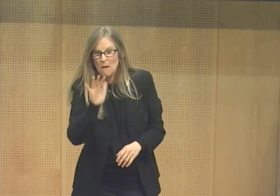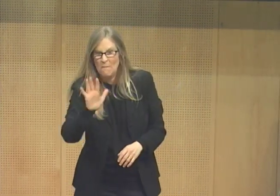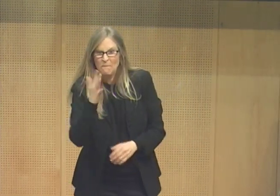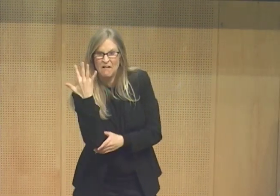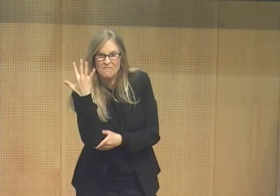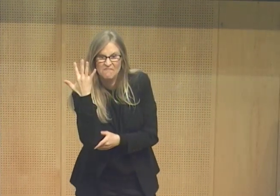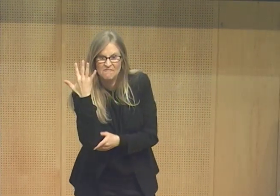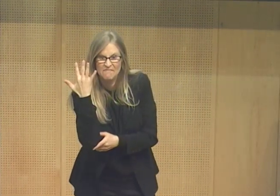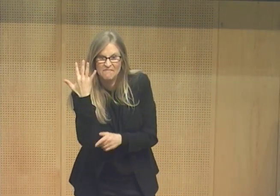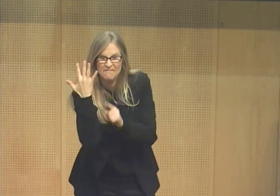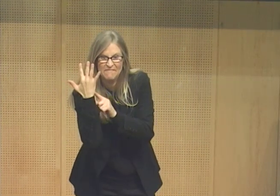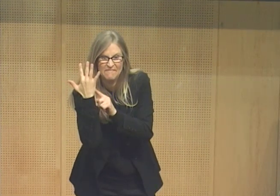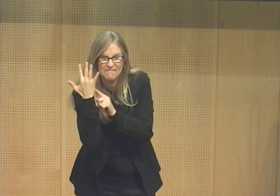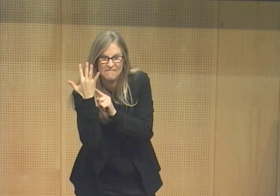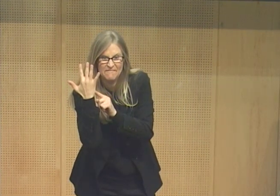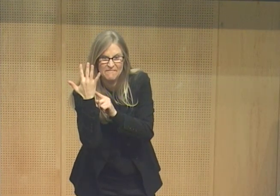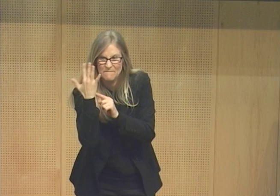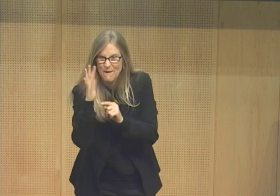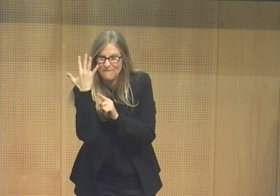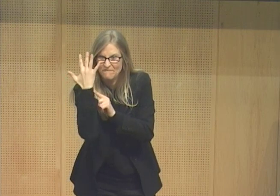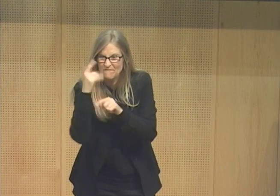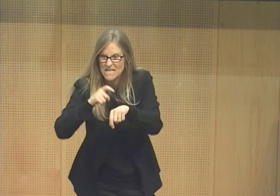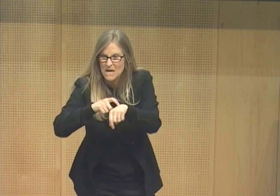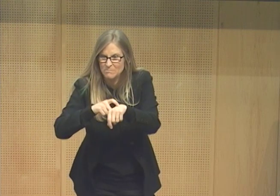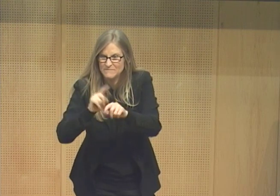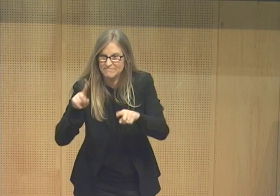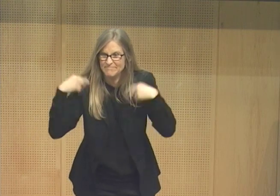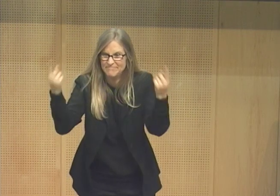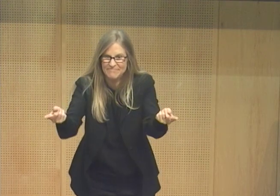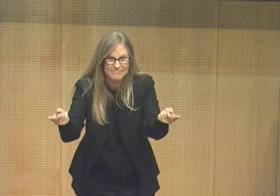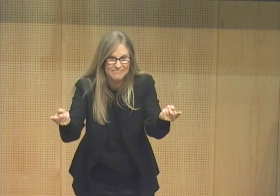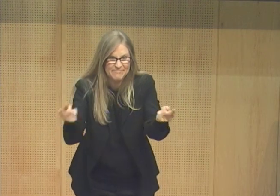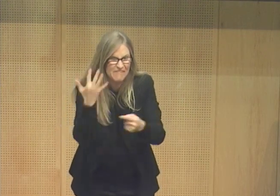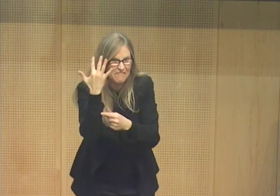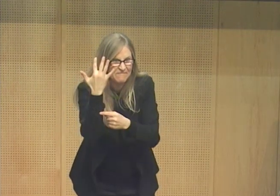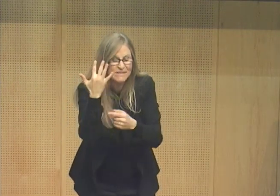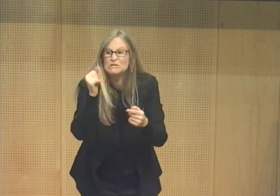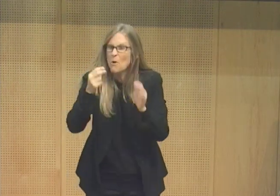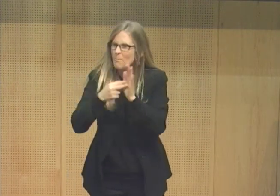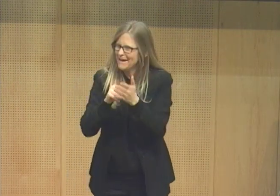Someone asked me how often that I've been able to present on this. And I said, "Maybe 5."